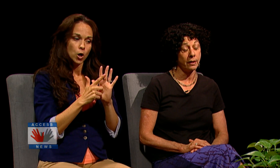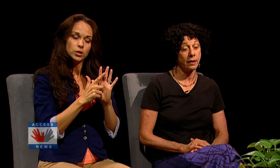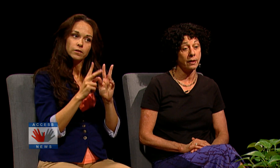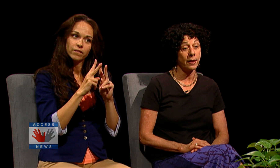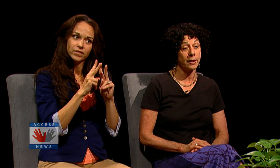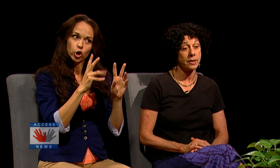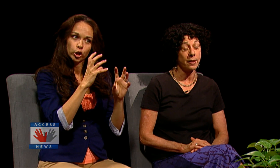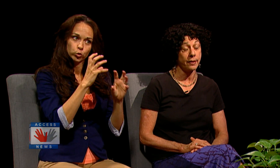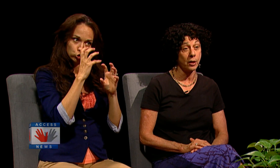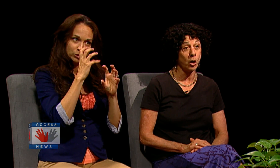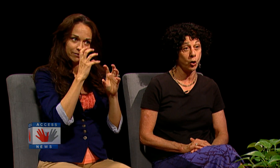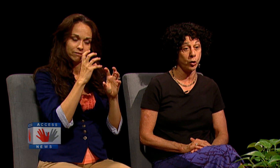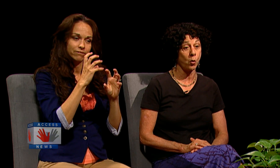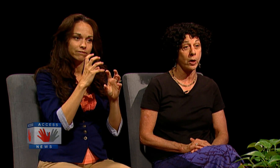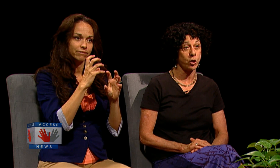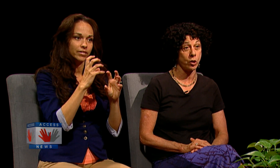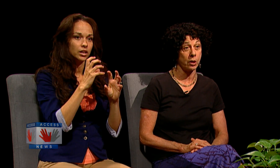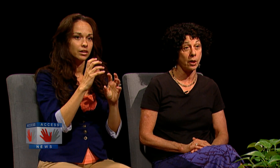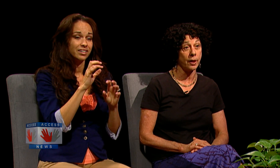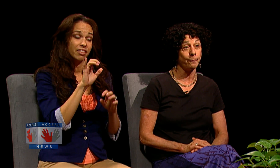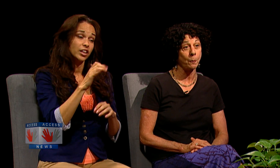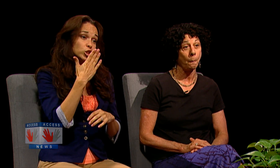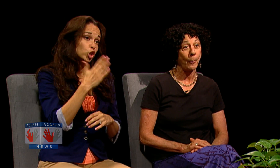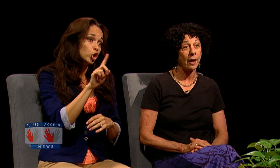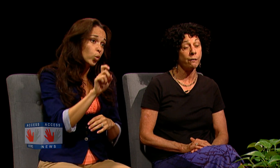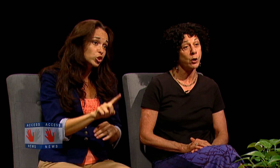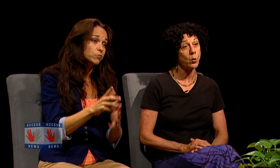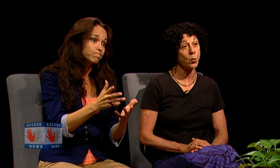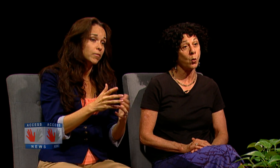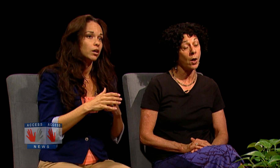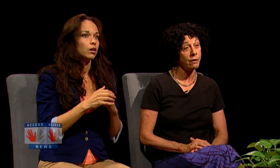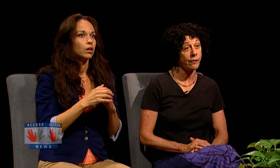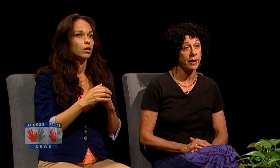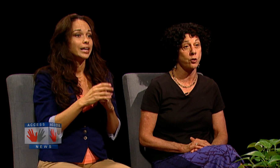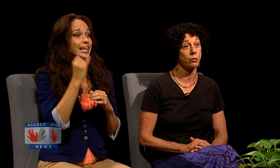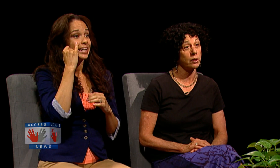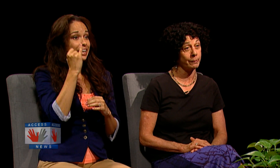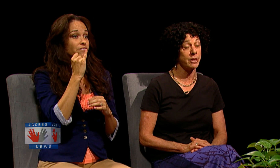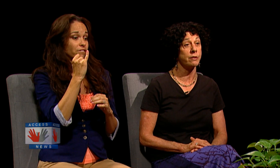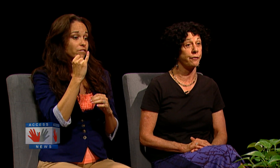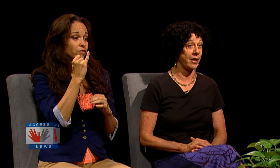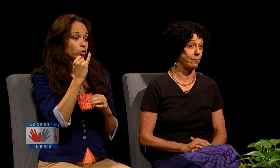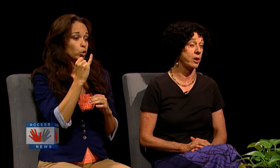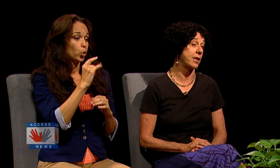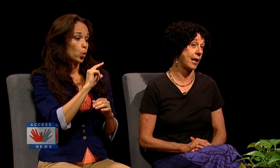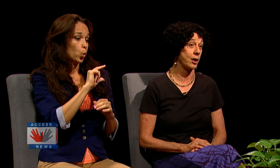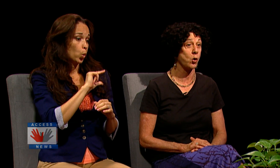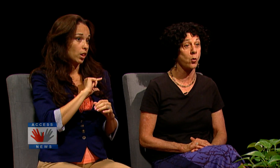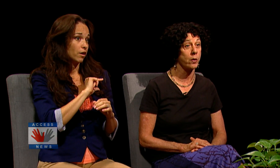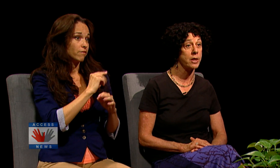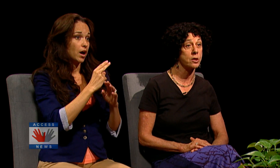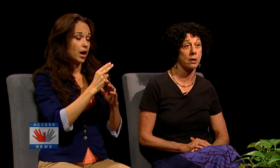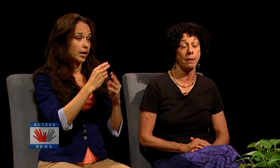AND THAT IS, I THINK, A GOOD QUESTION. IF YOU QUALIFY UNDER LIMITED FAMILY CATEGORIES,